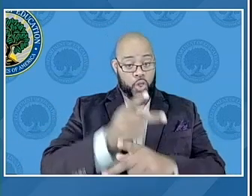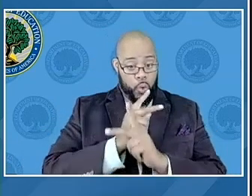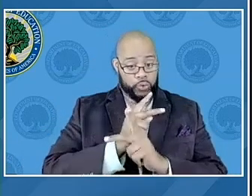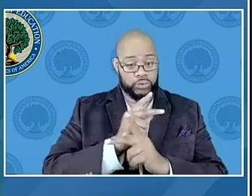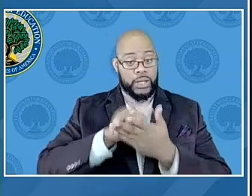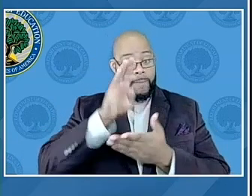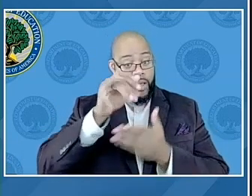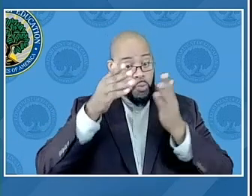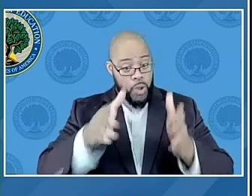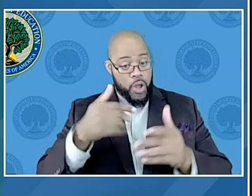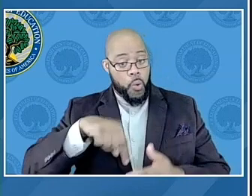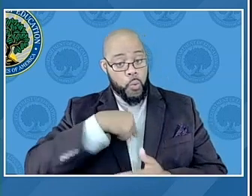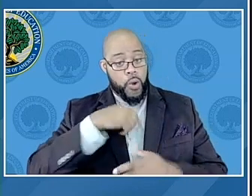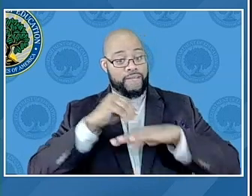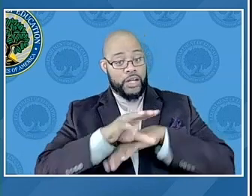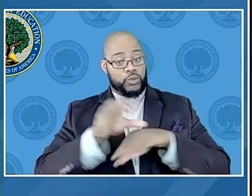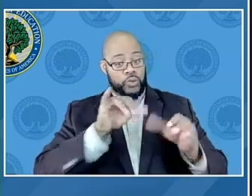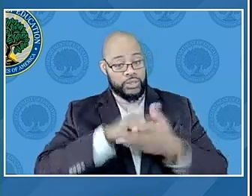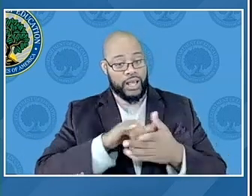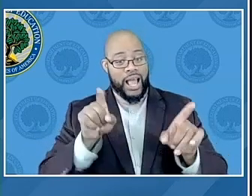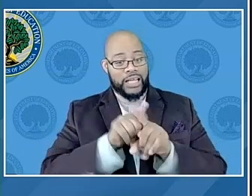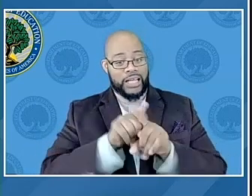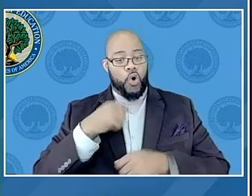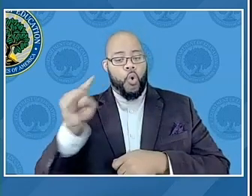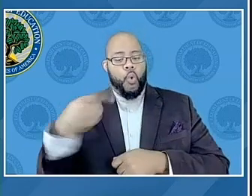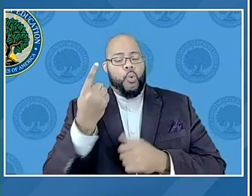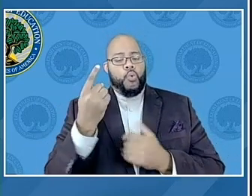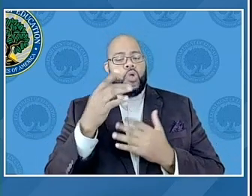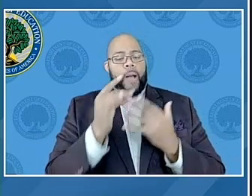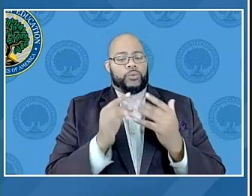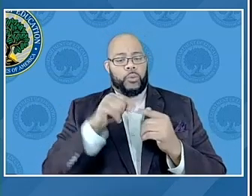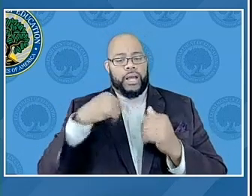were advised to do as our only option when our kids were in college.